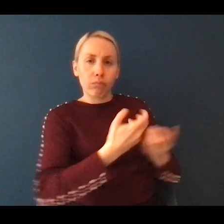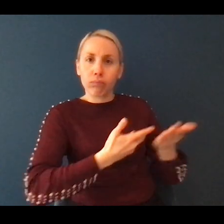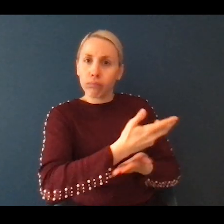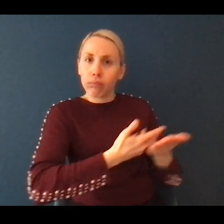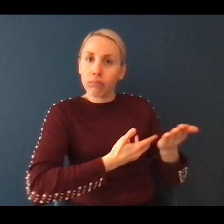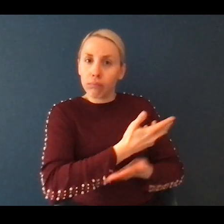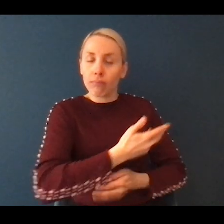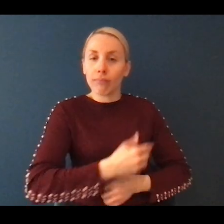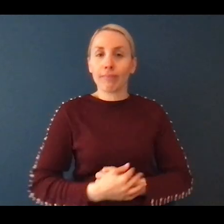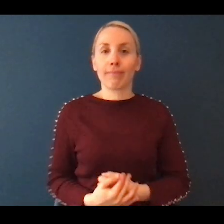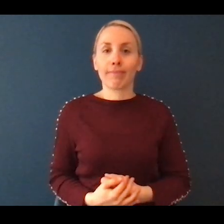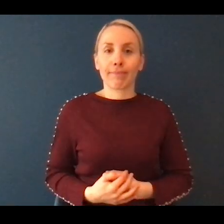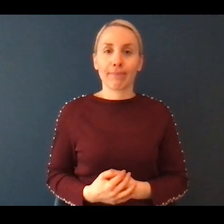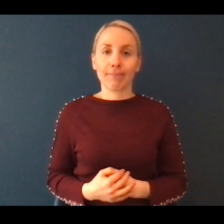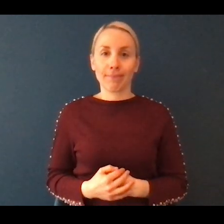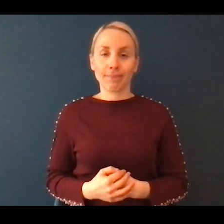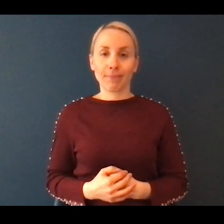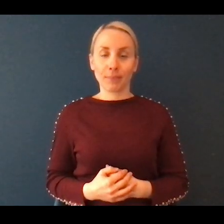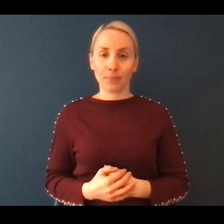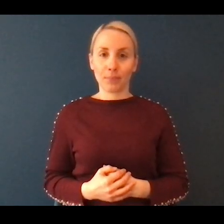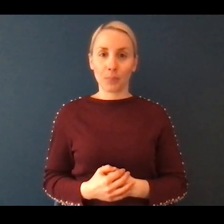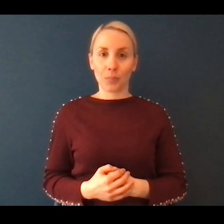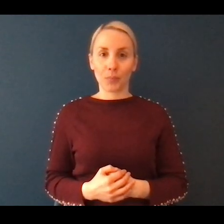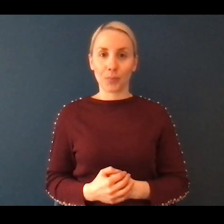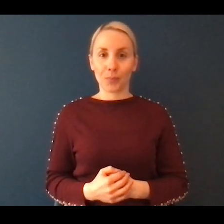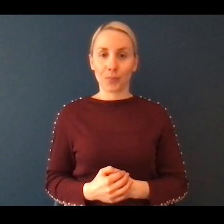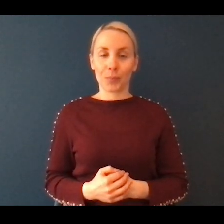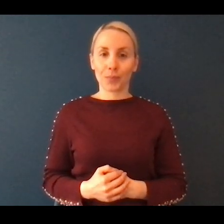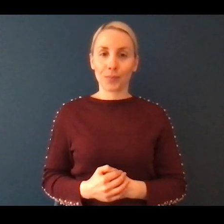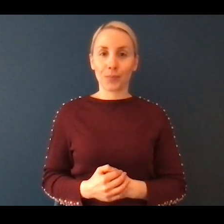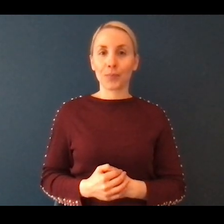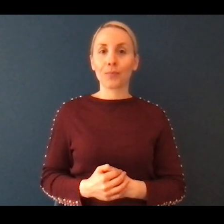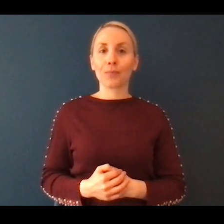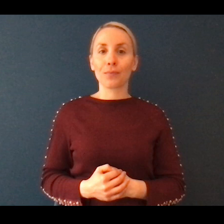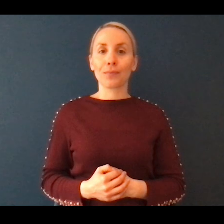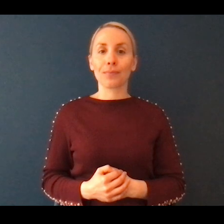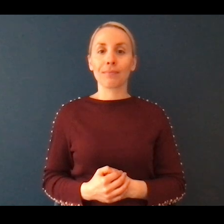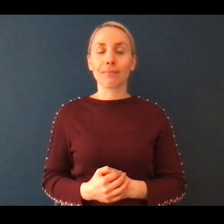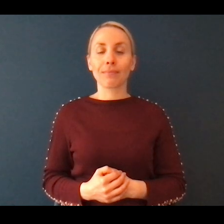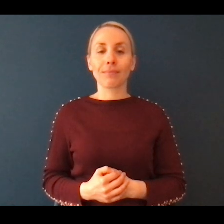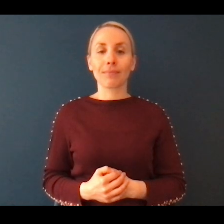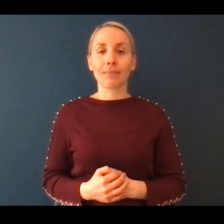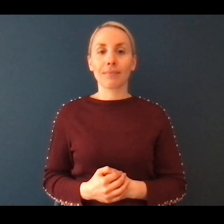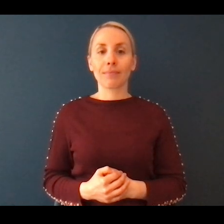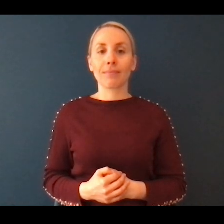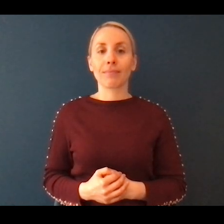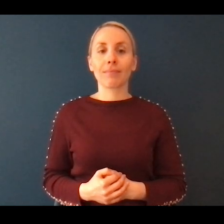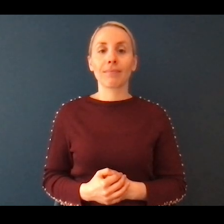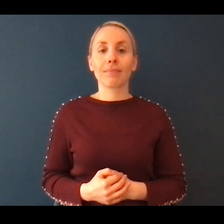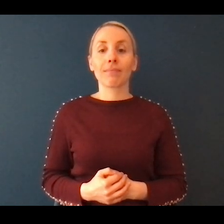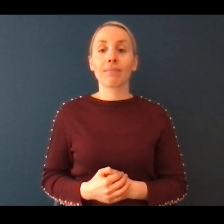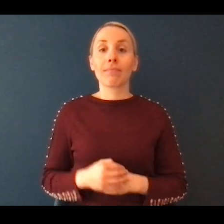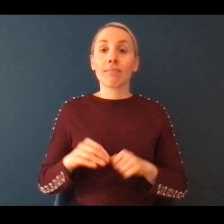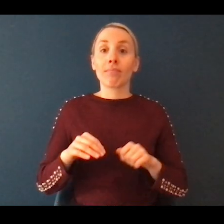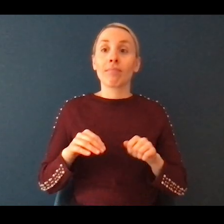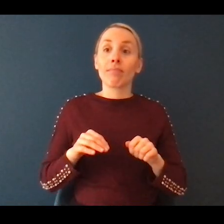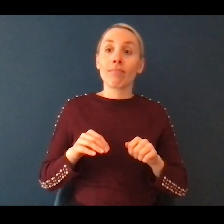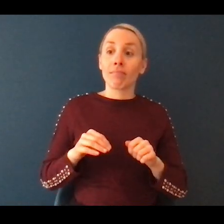talk to you about those so before we get started I'm just going to hand over to Julia to tell